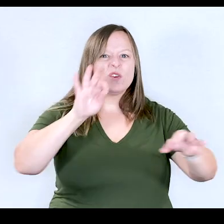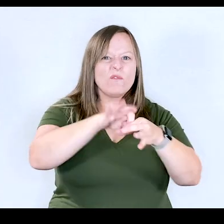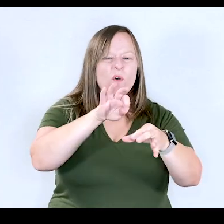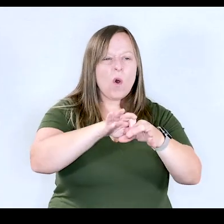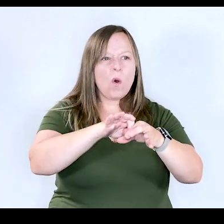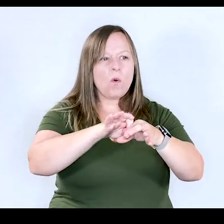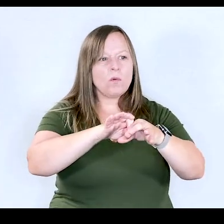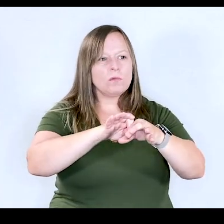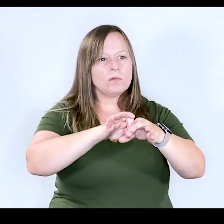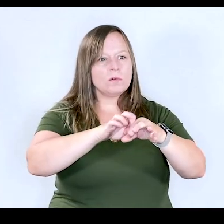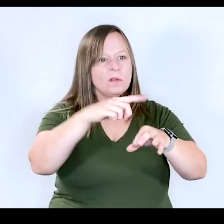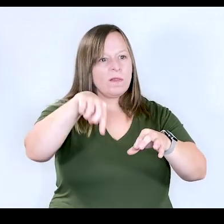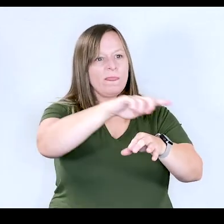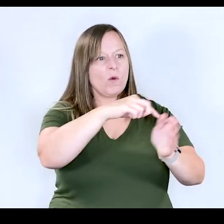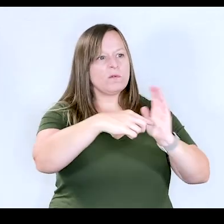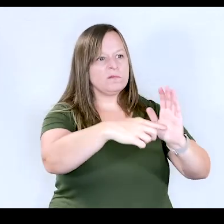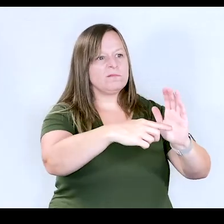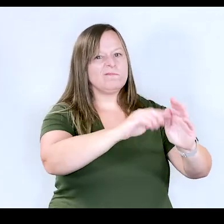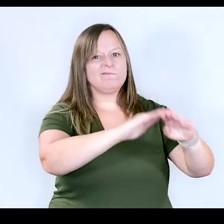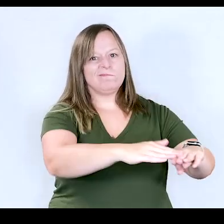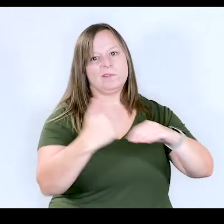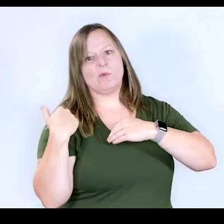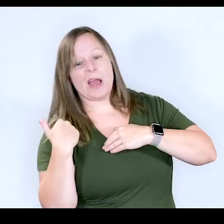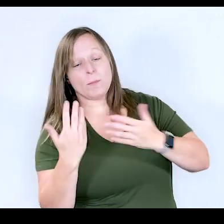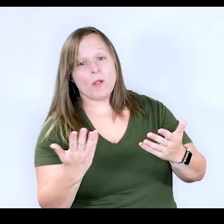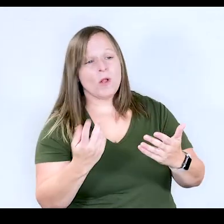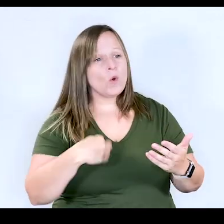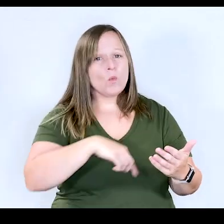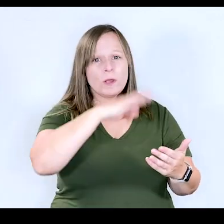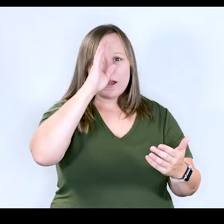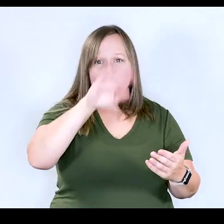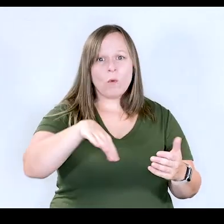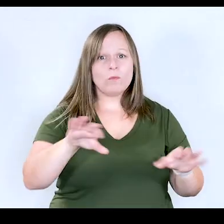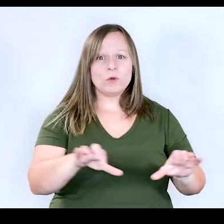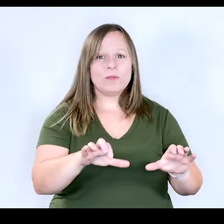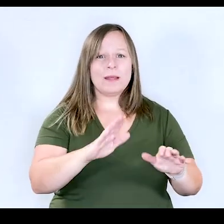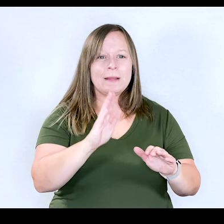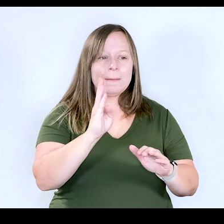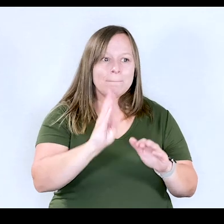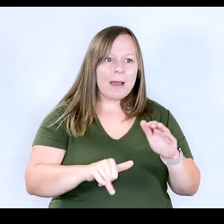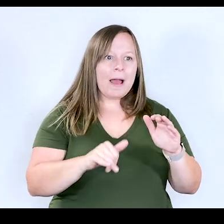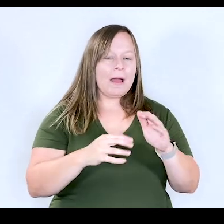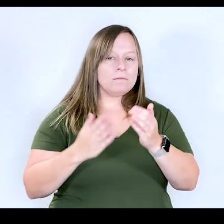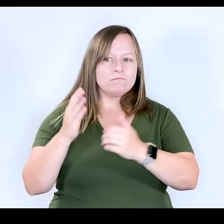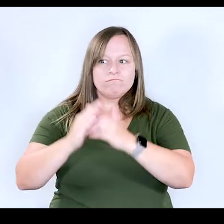and then hold the people that we vote into office accountable. And we know that we do this by building power with each other